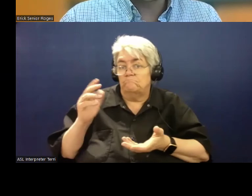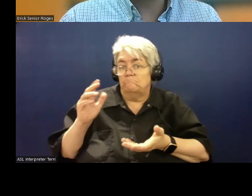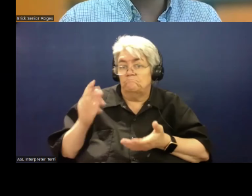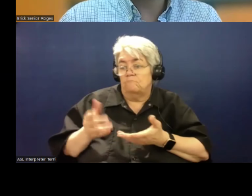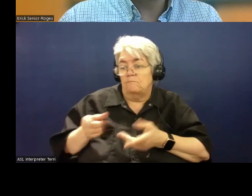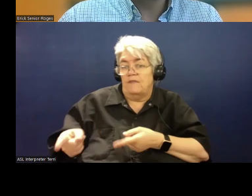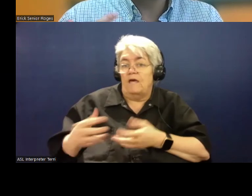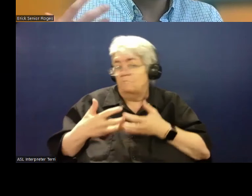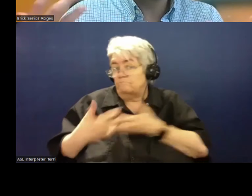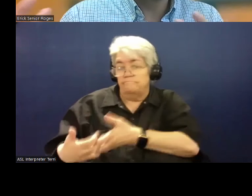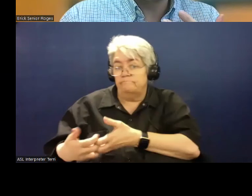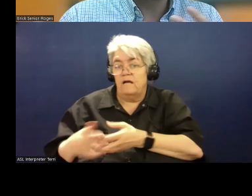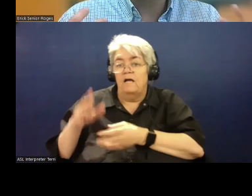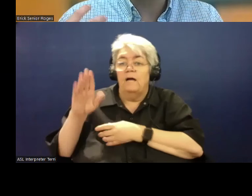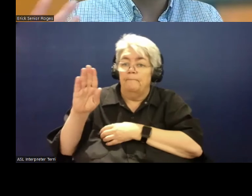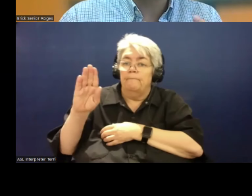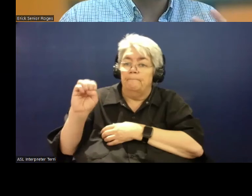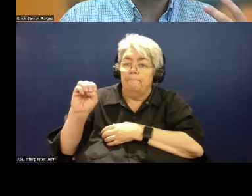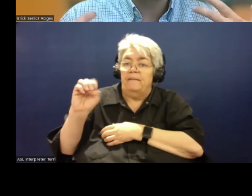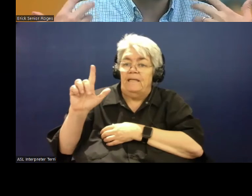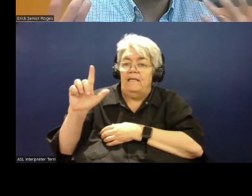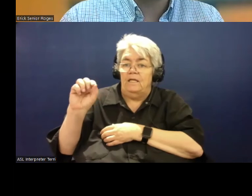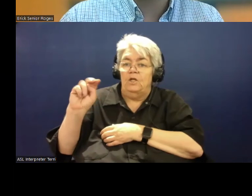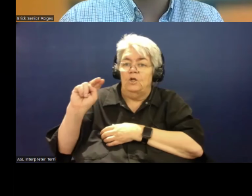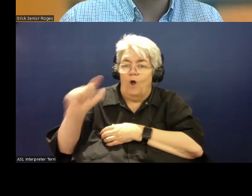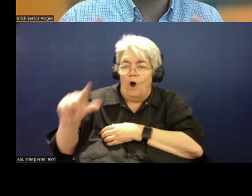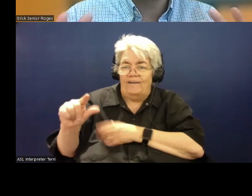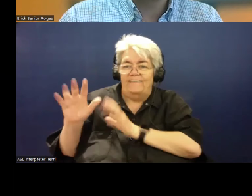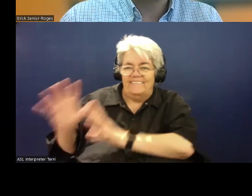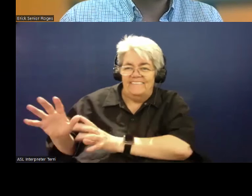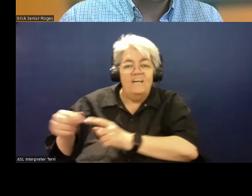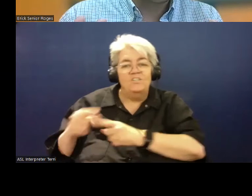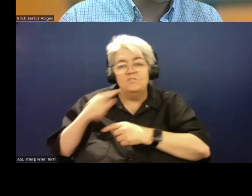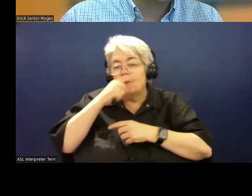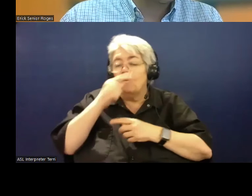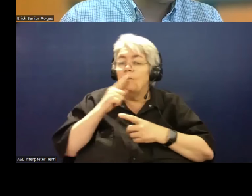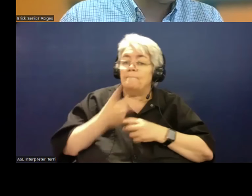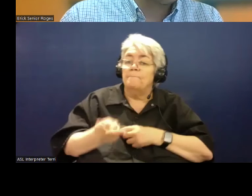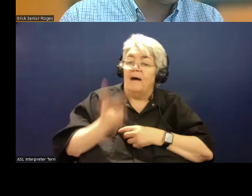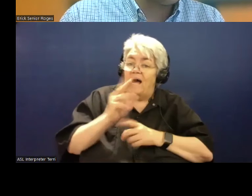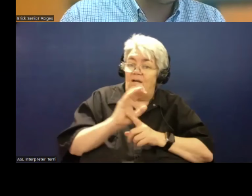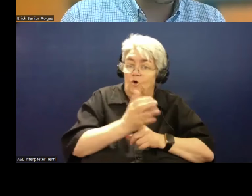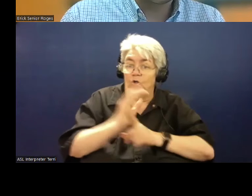THIS IS IMPORTANT BECAUSE THE CULTURE THAT ALLOWS YOU TO NAVIGATE DIFFICULT SITUATIONS.